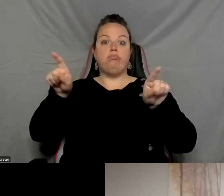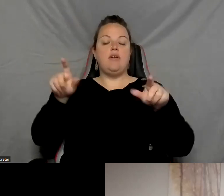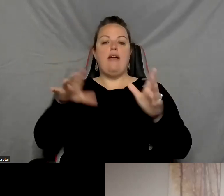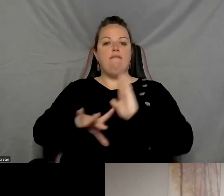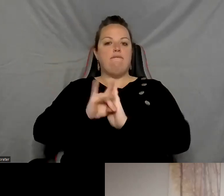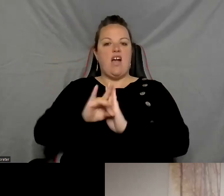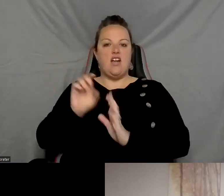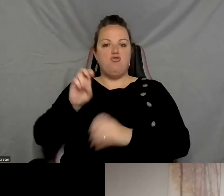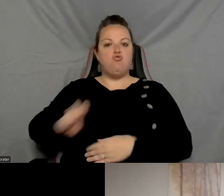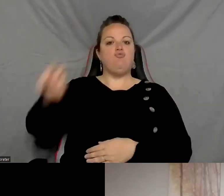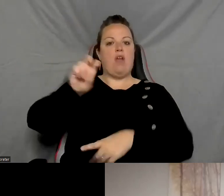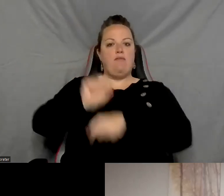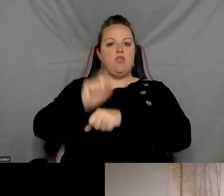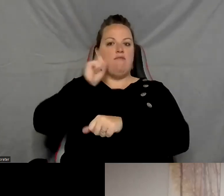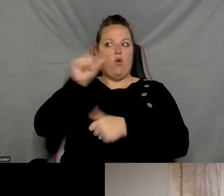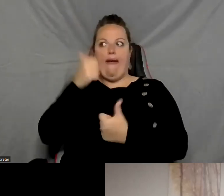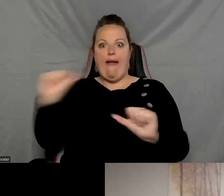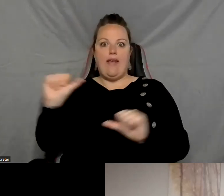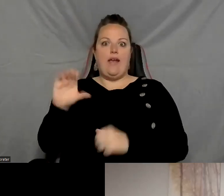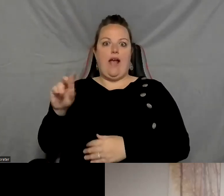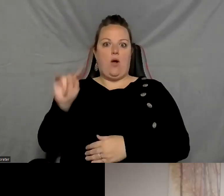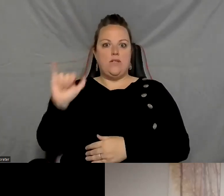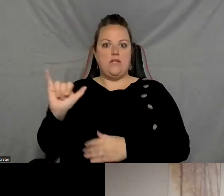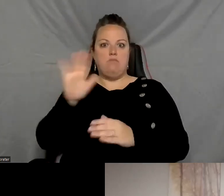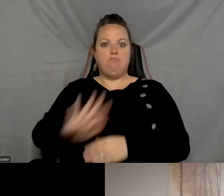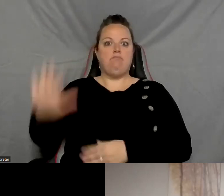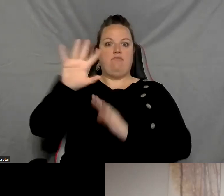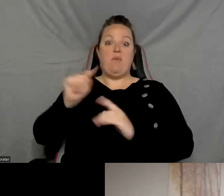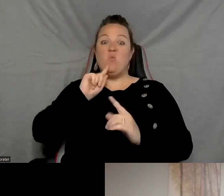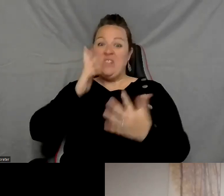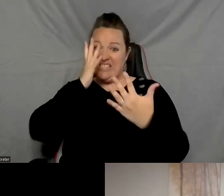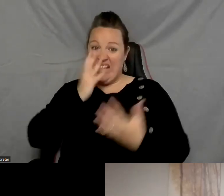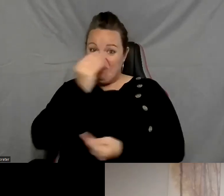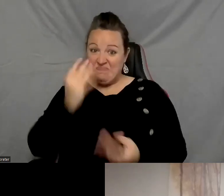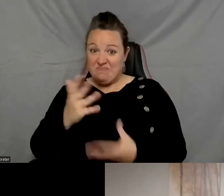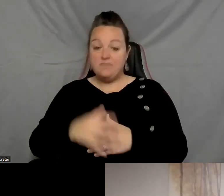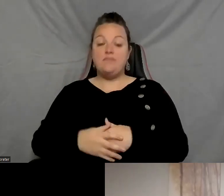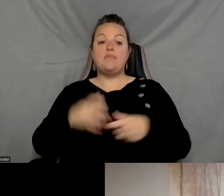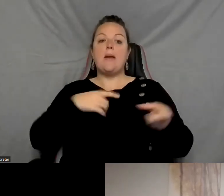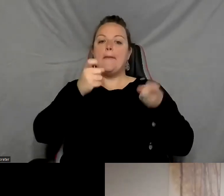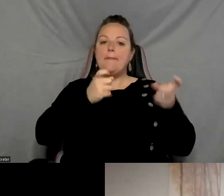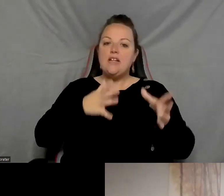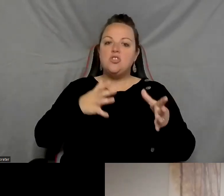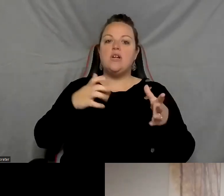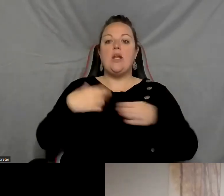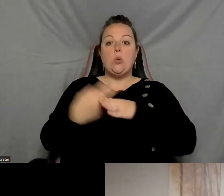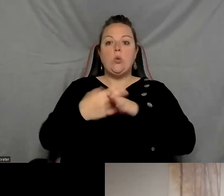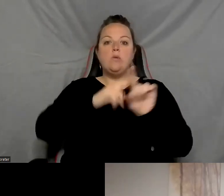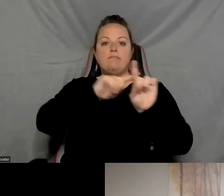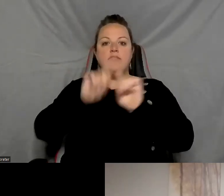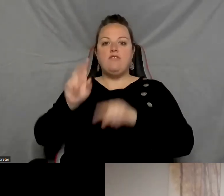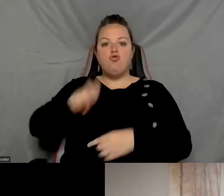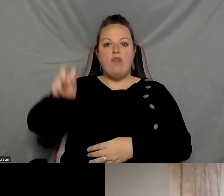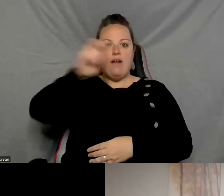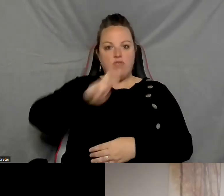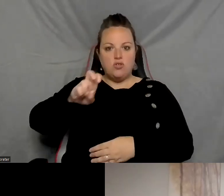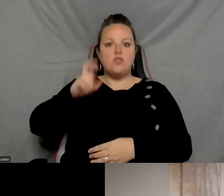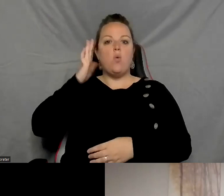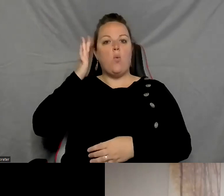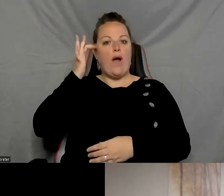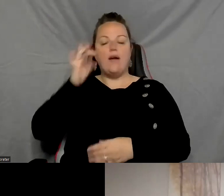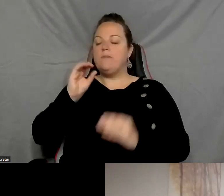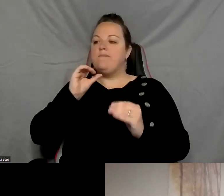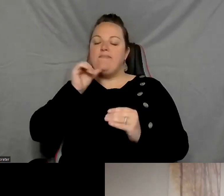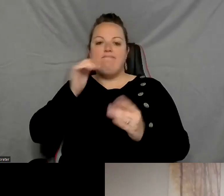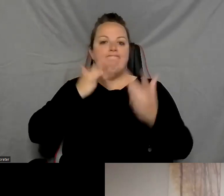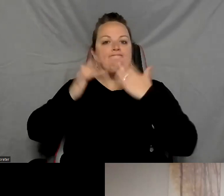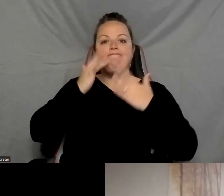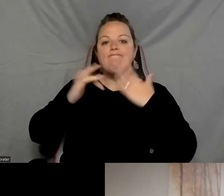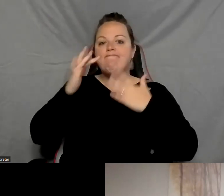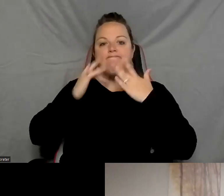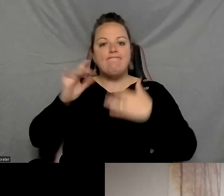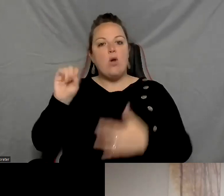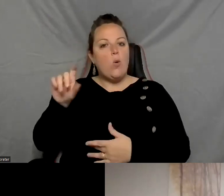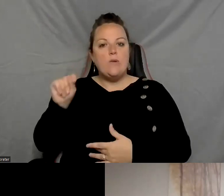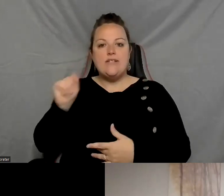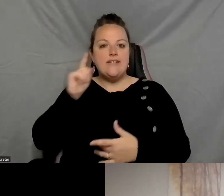now. Which is sad. So as a manager and administrator, I have to use travelers.